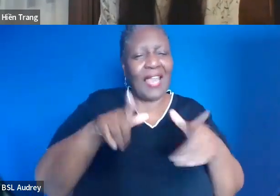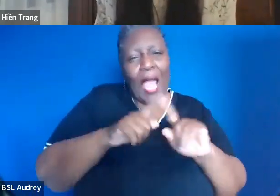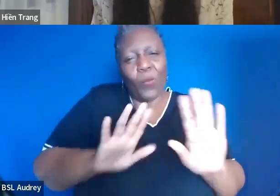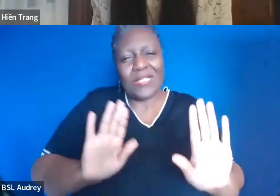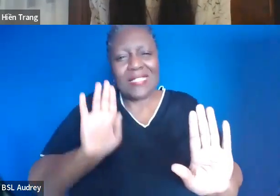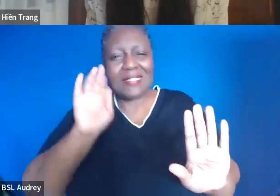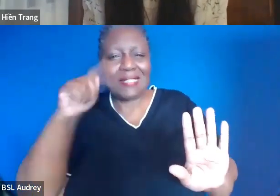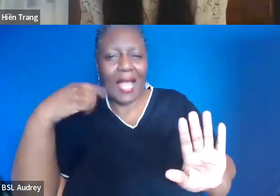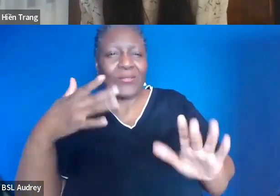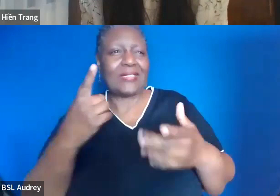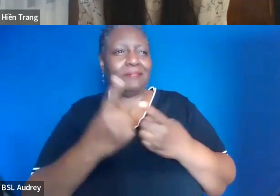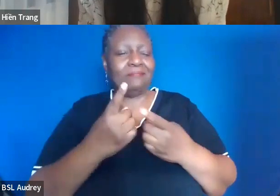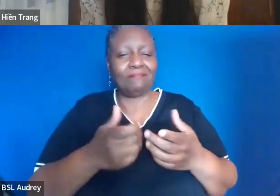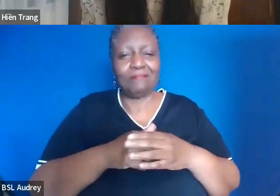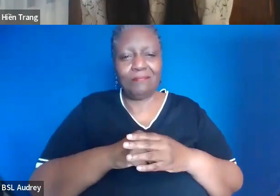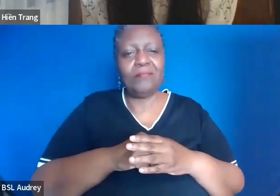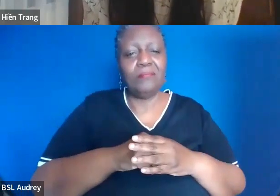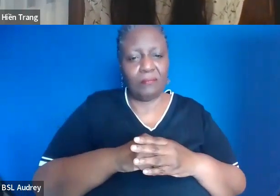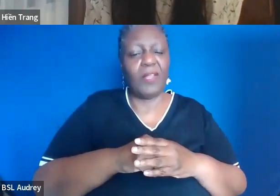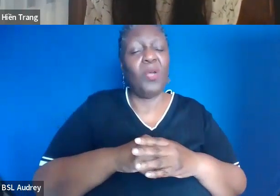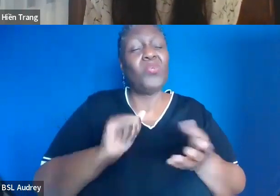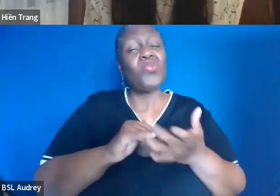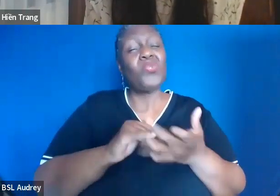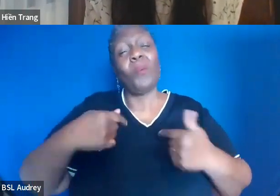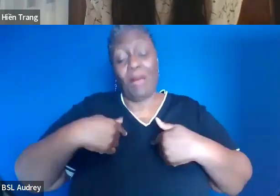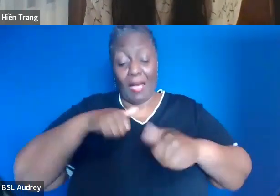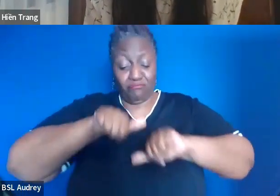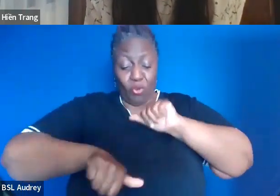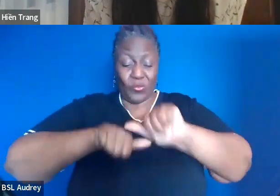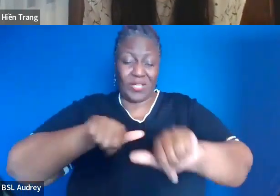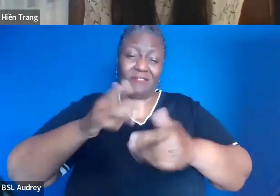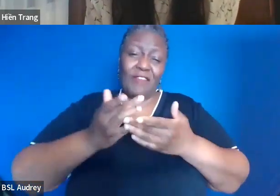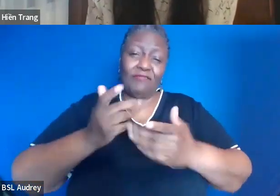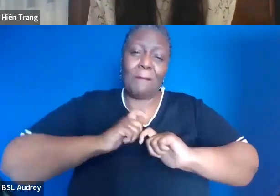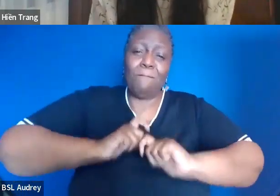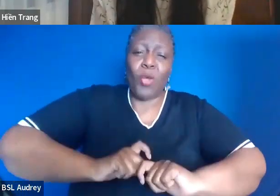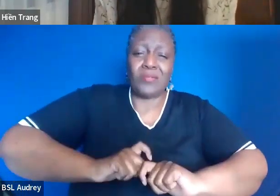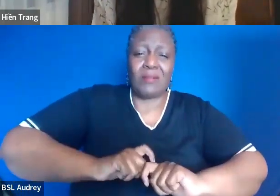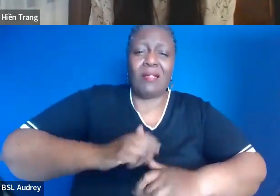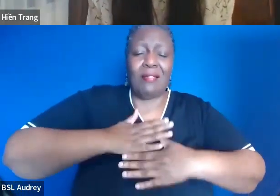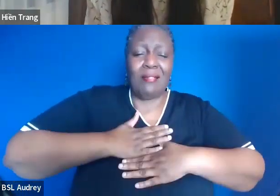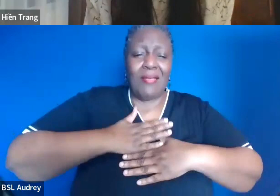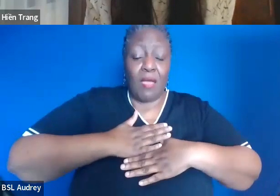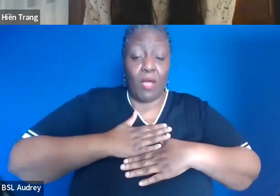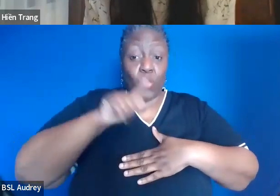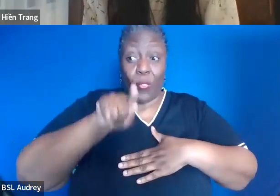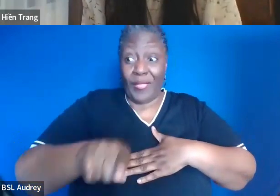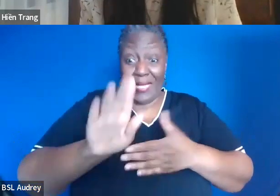um so it's a very personal process for me um and in translating these poems so it was also